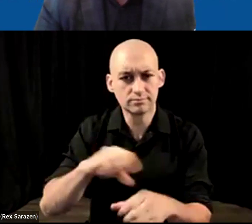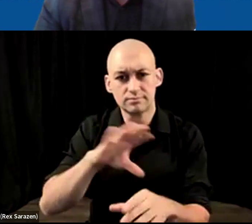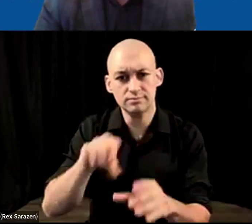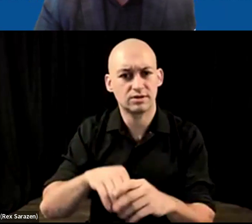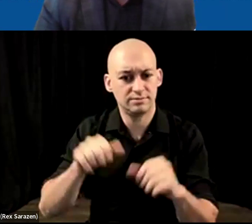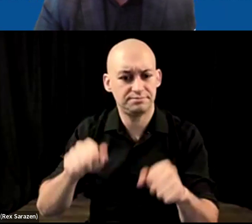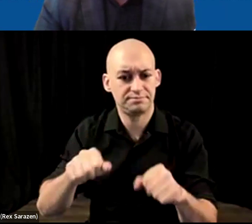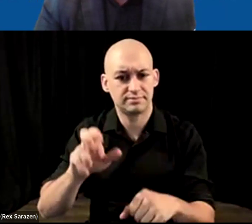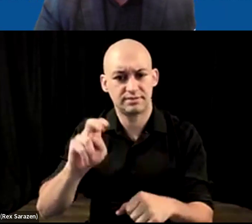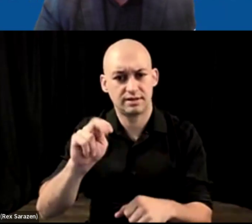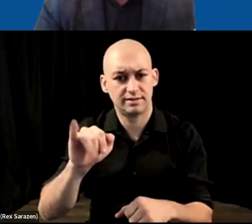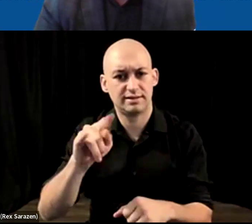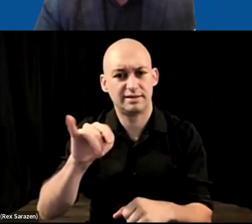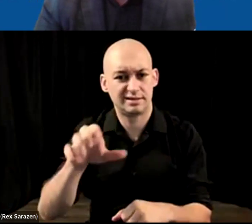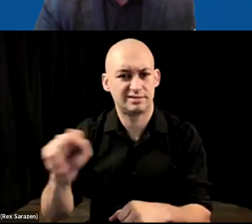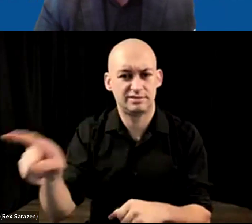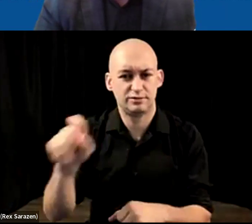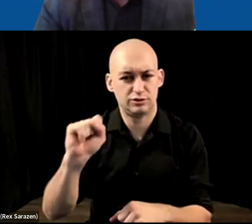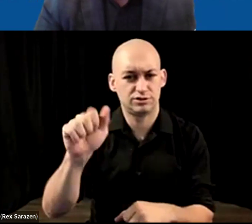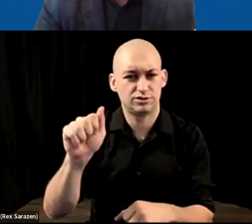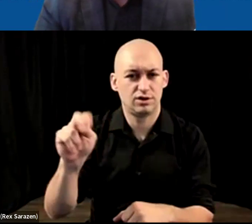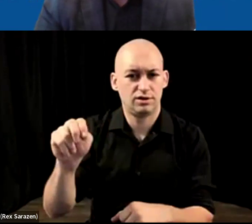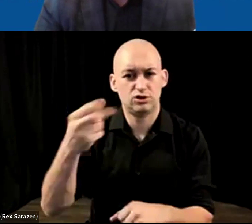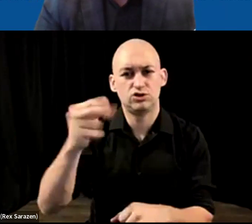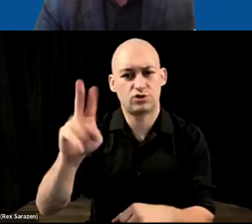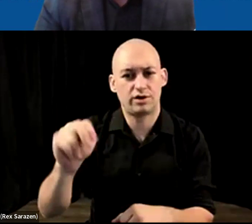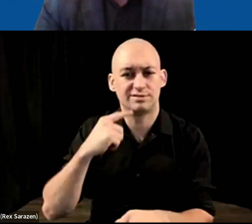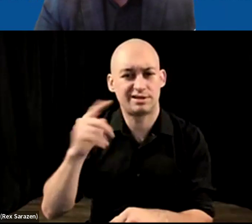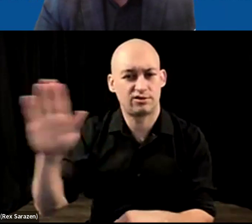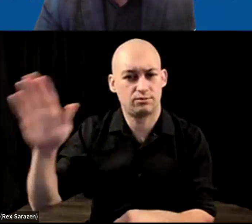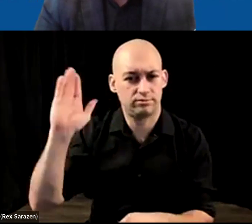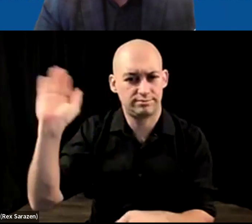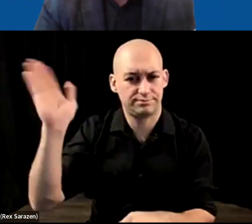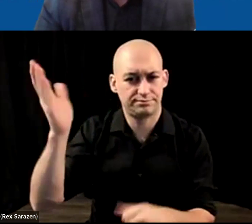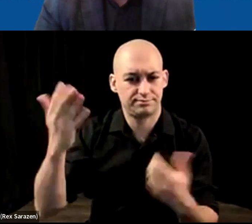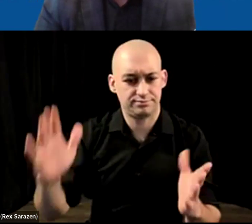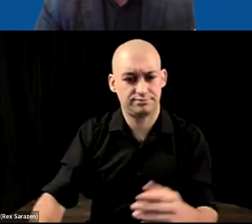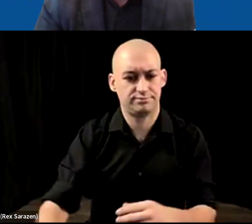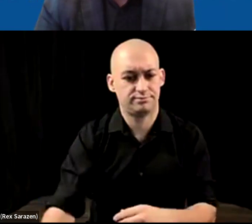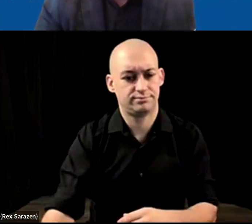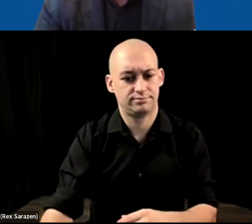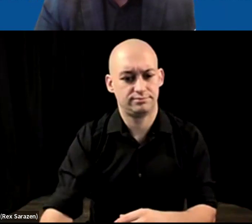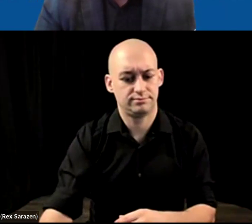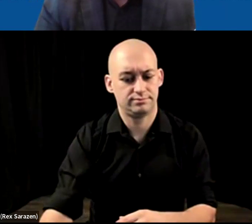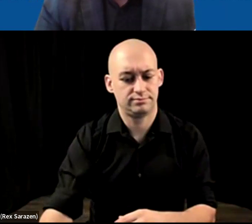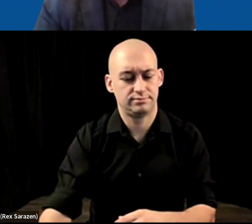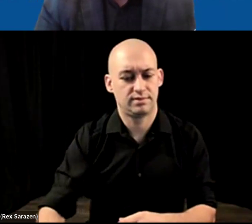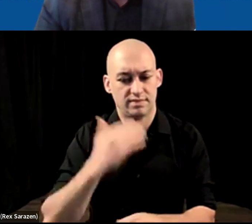that Shawn had mentioned in her presentation. Great. Thank you, Scott. And I do see Rebecca